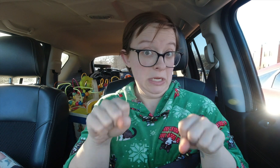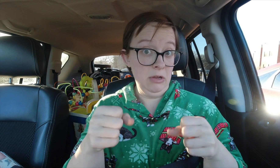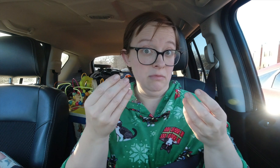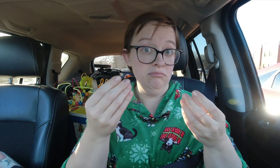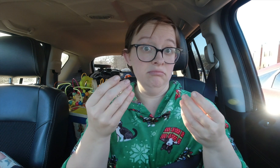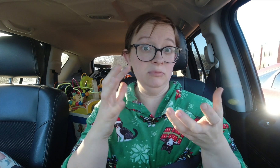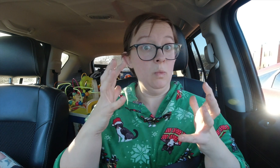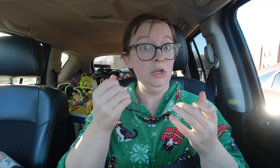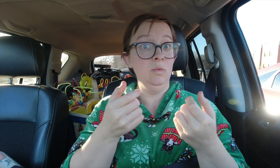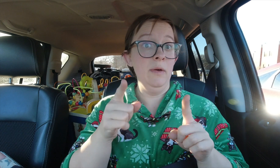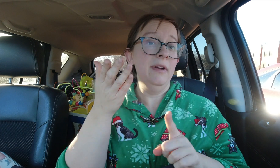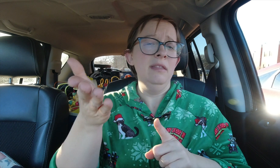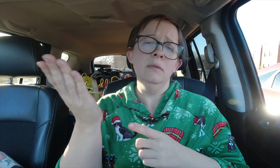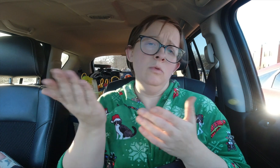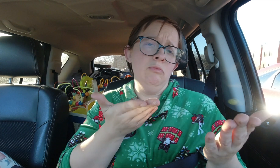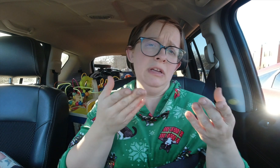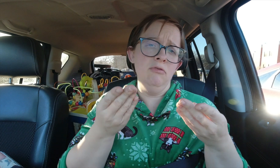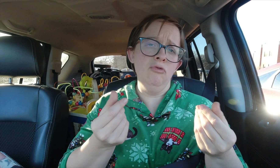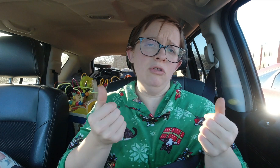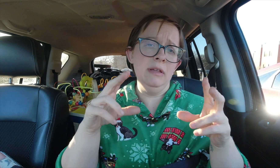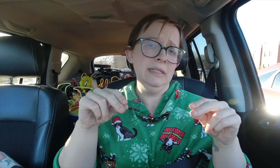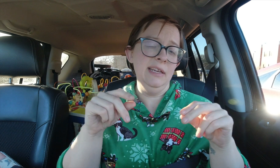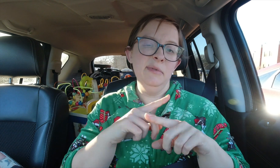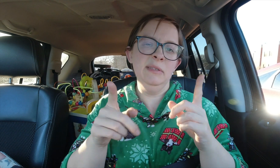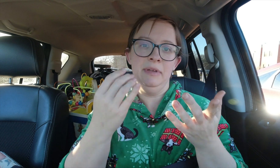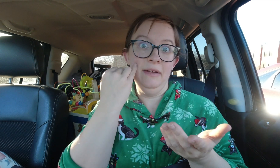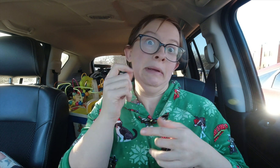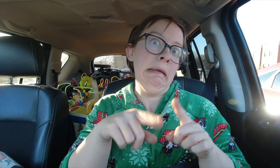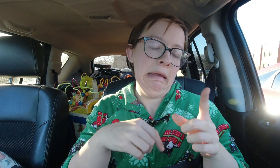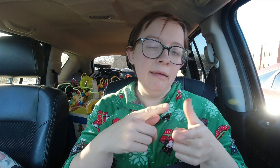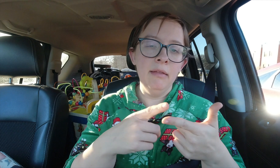If it's visiting specific family where we can wash, we will usually bring our cloth diapers with us.